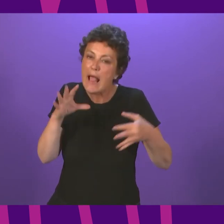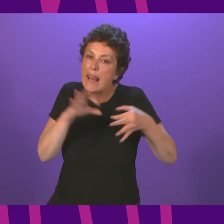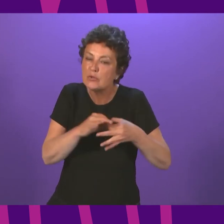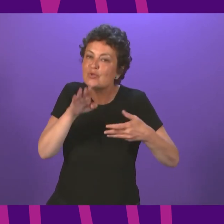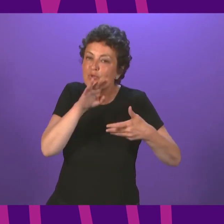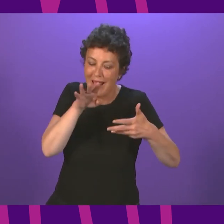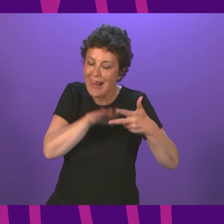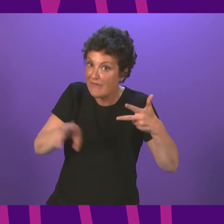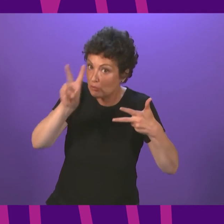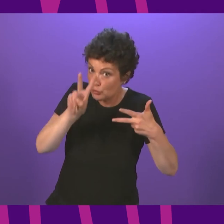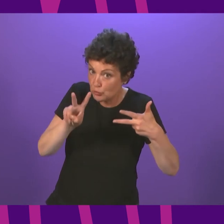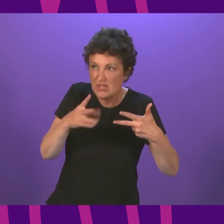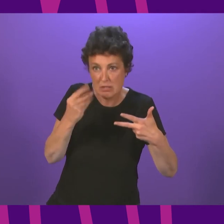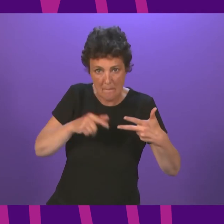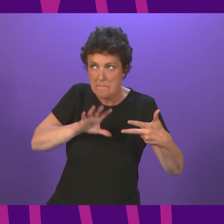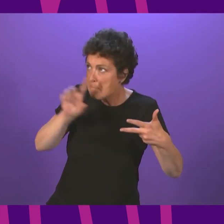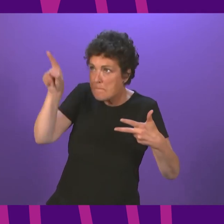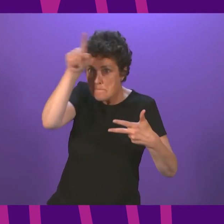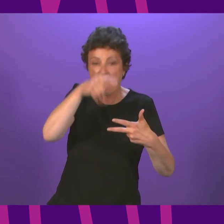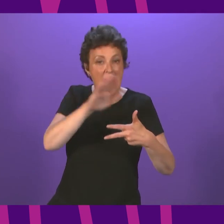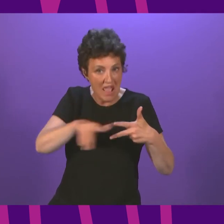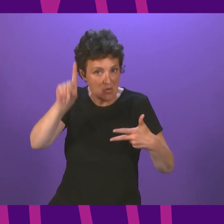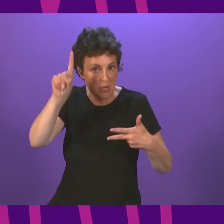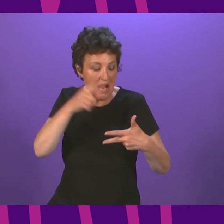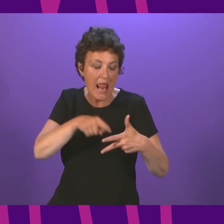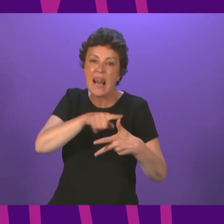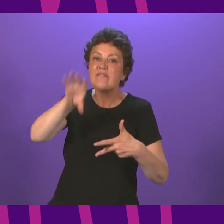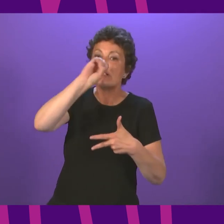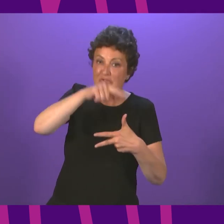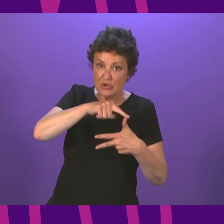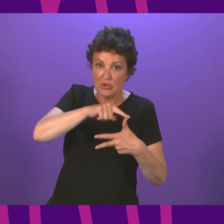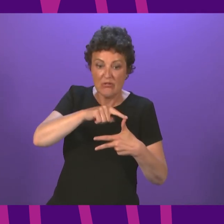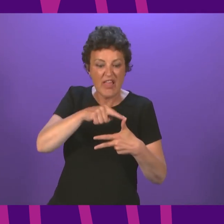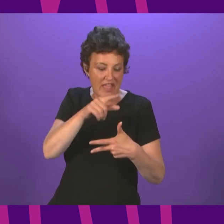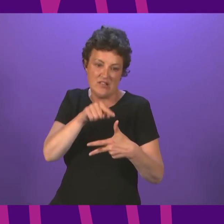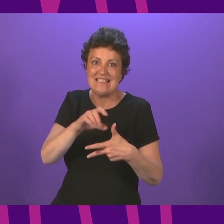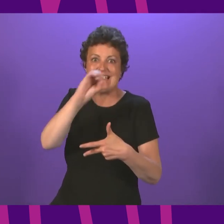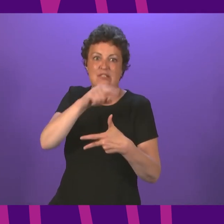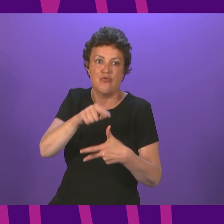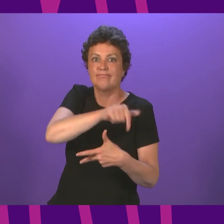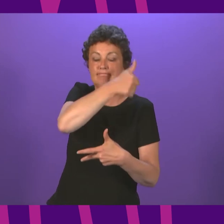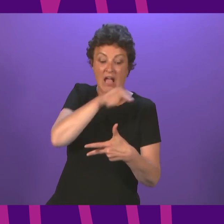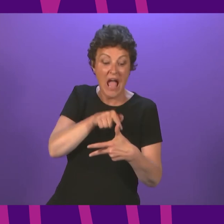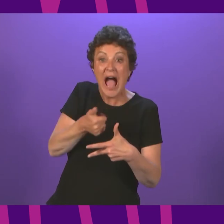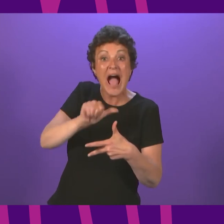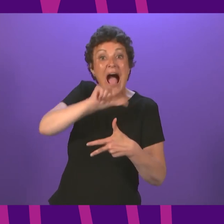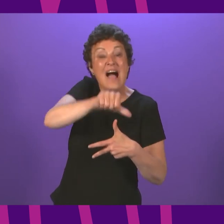any external input from stakeholders. We nevertheless did our best to engage with the bill and lodged a number of amendments for discussion.